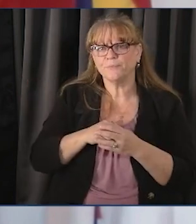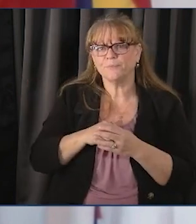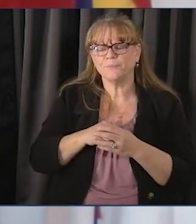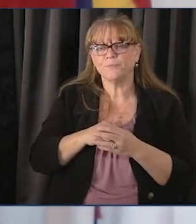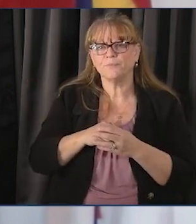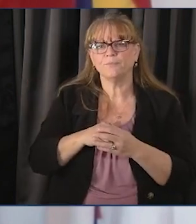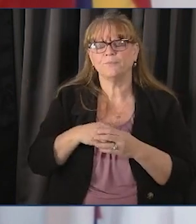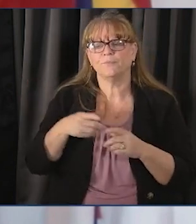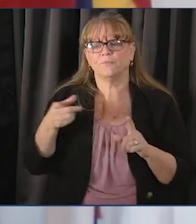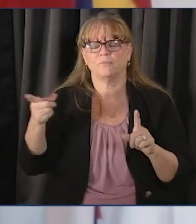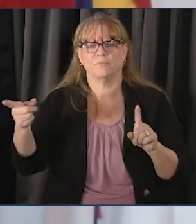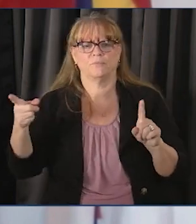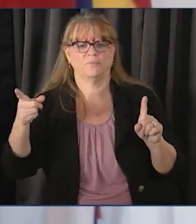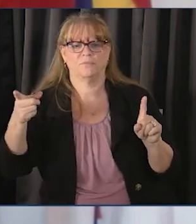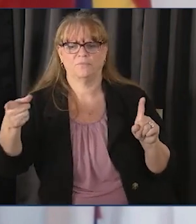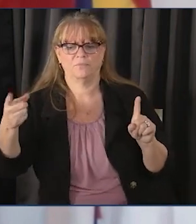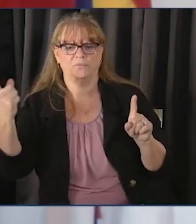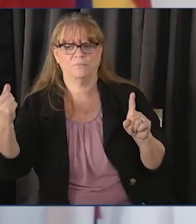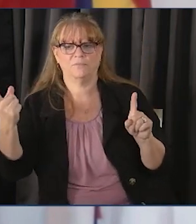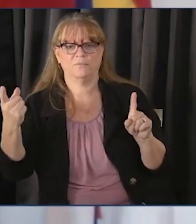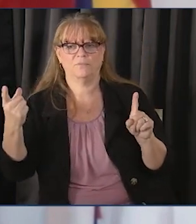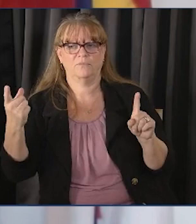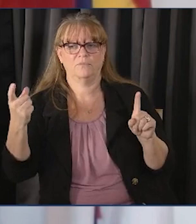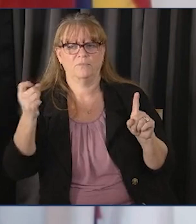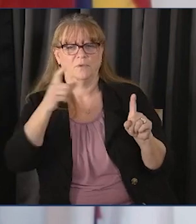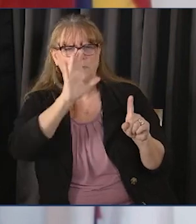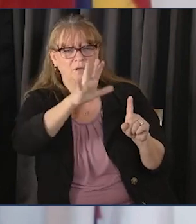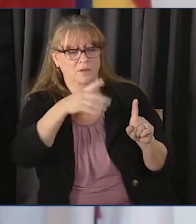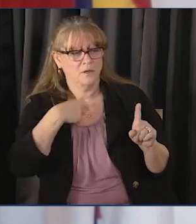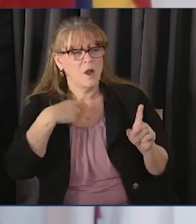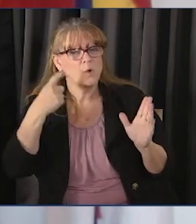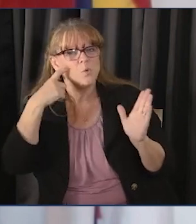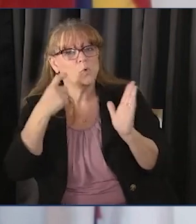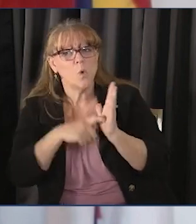among Denver neighborhoods showing wealthier ones are getting vaccines at higher rates